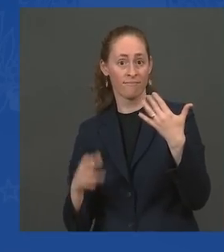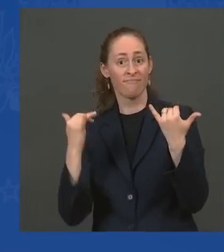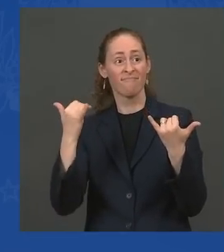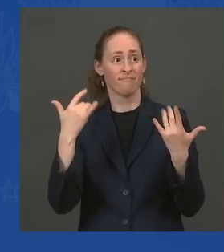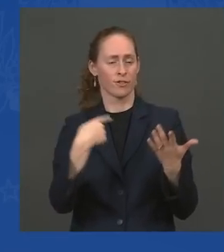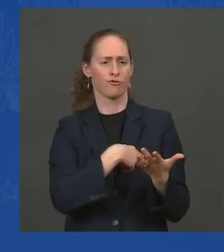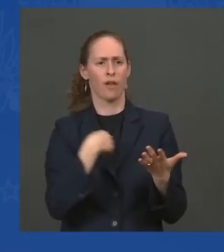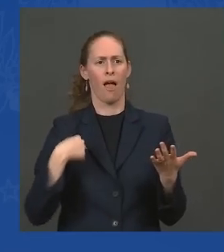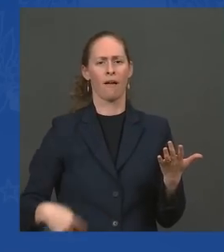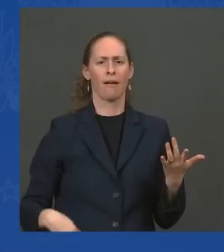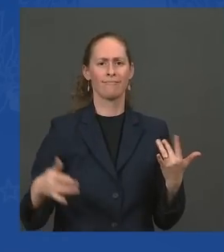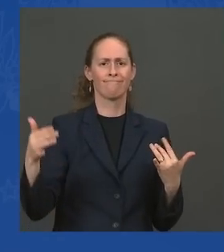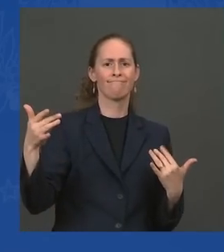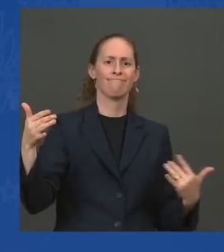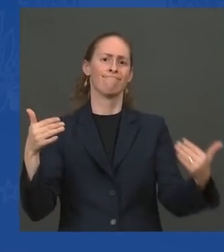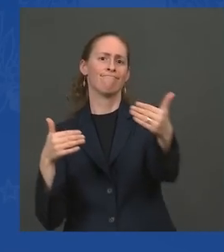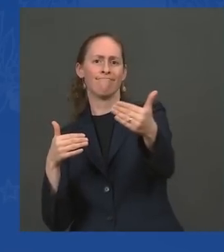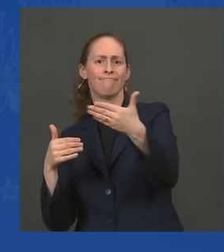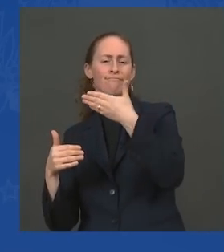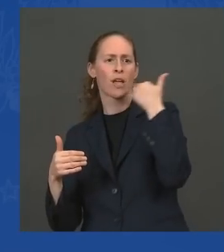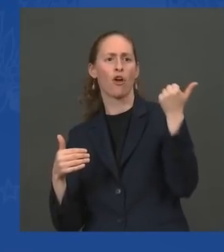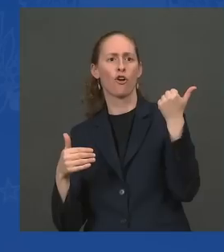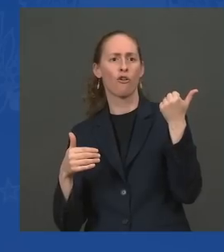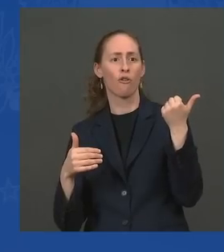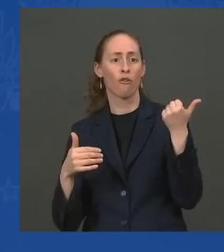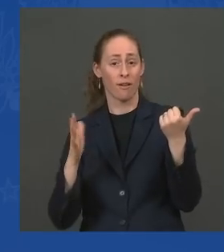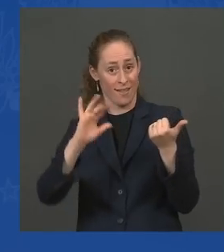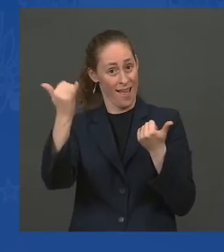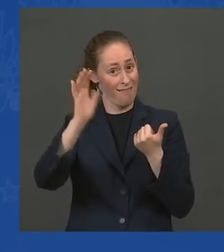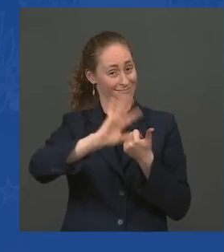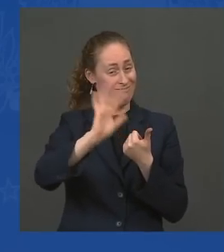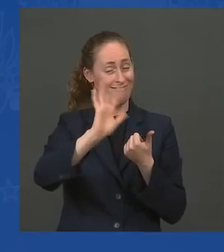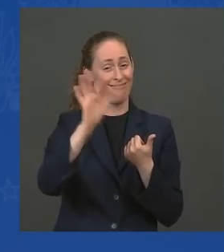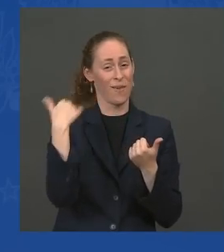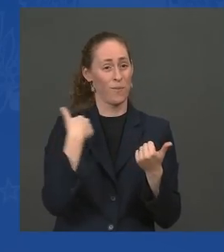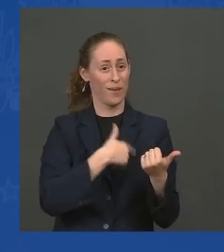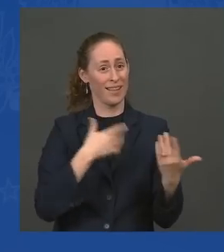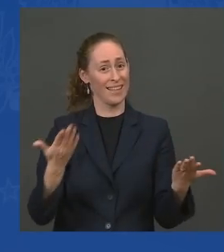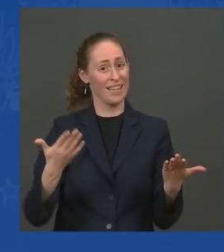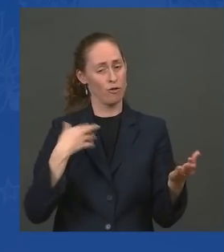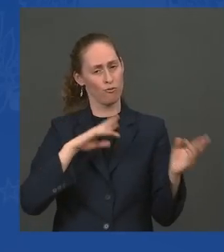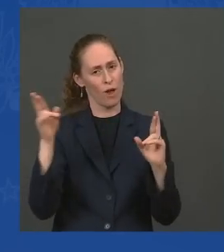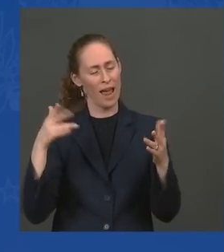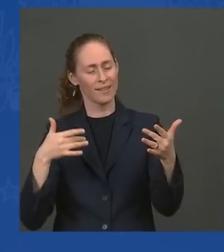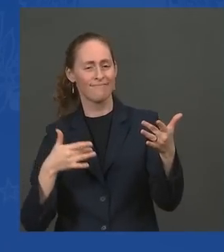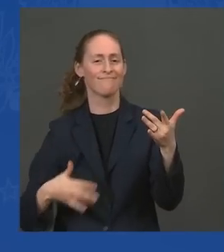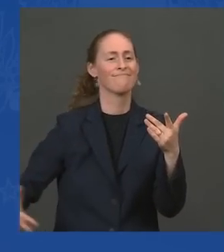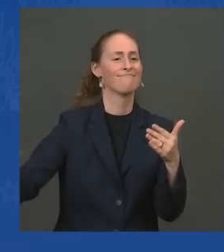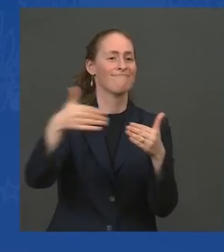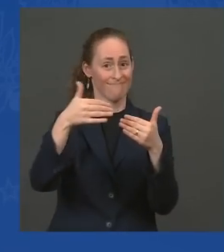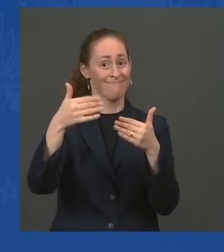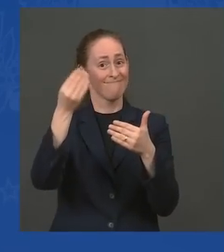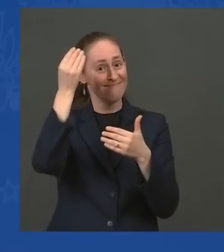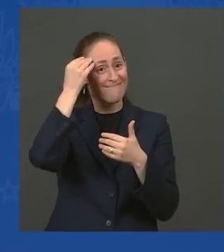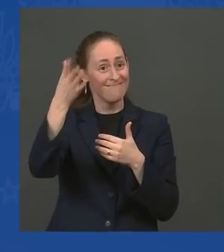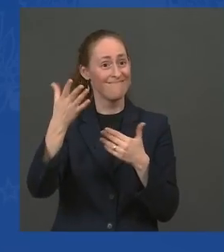Well, we're about to turn that around in a big, big way. We're going to be building again.